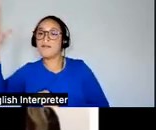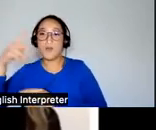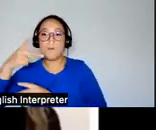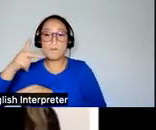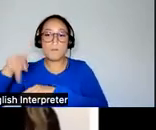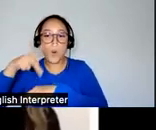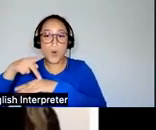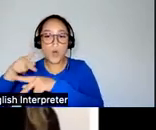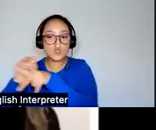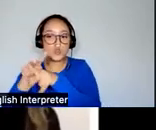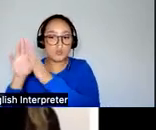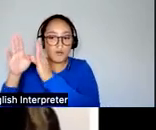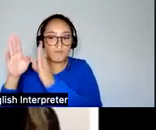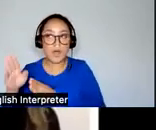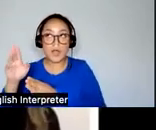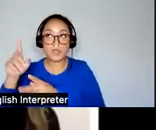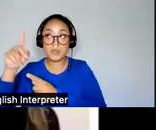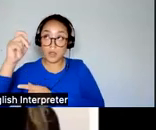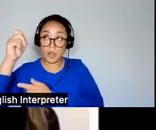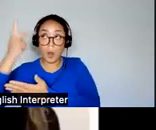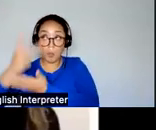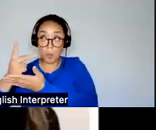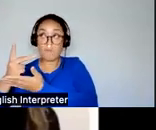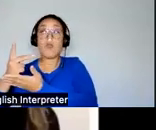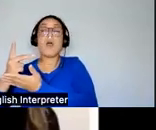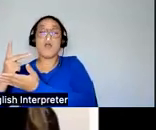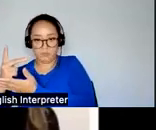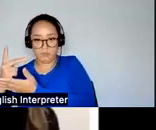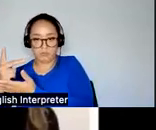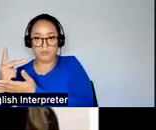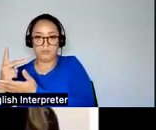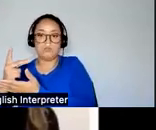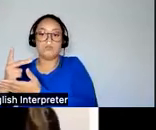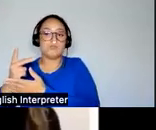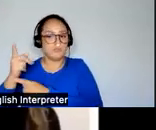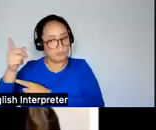And once we receive that approval, and it's granted from the park supervisor, I would